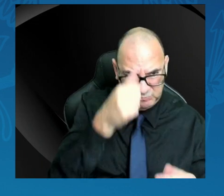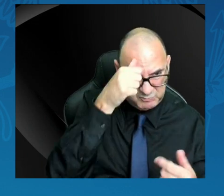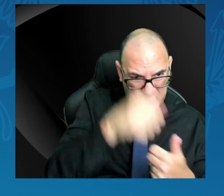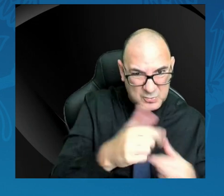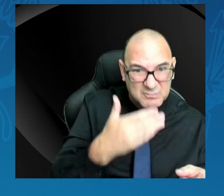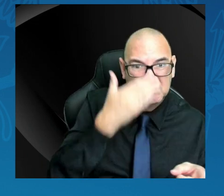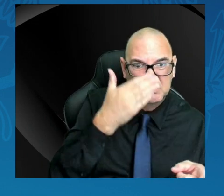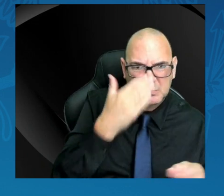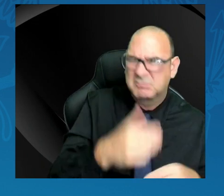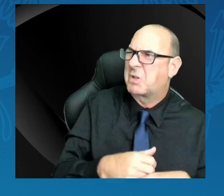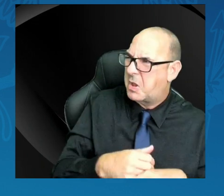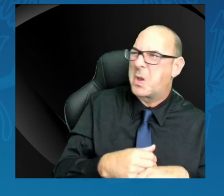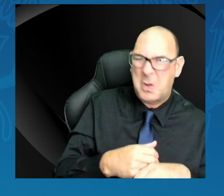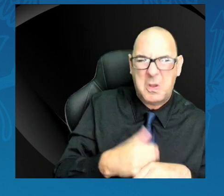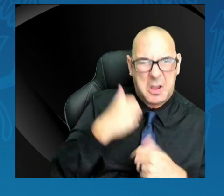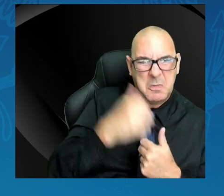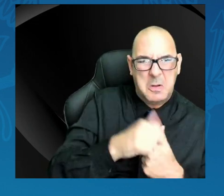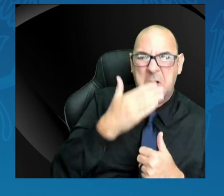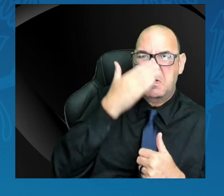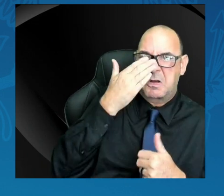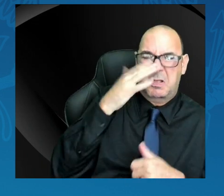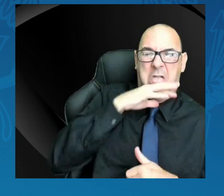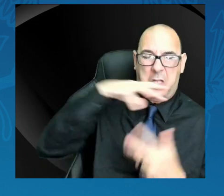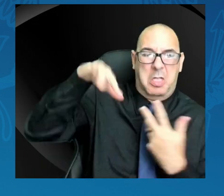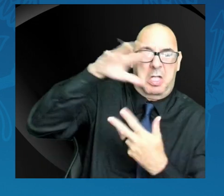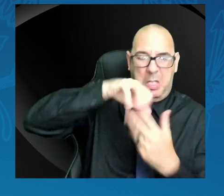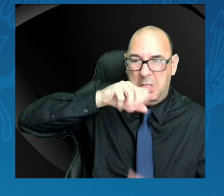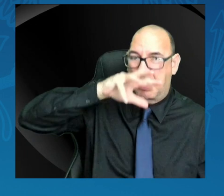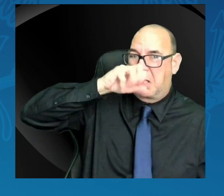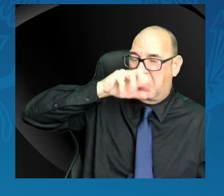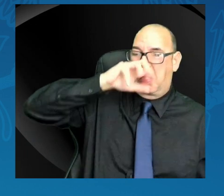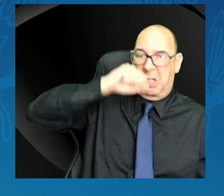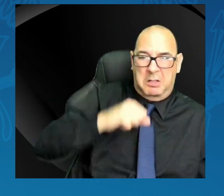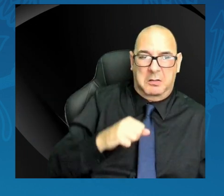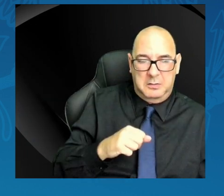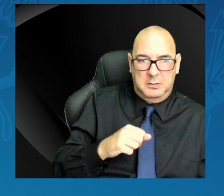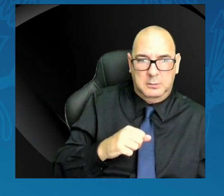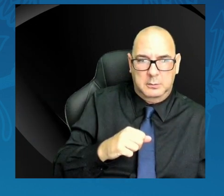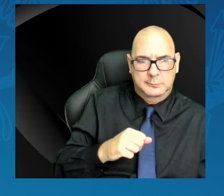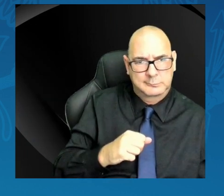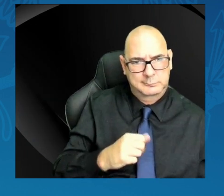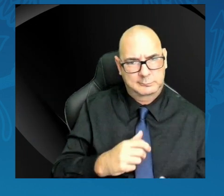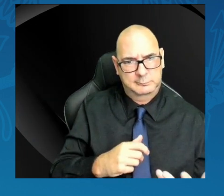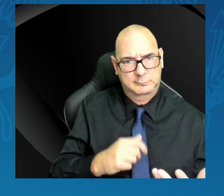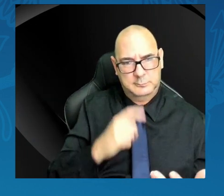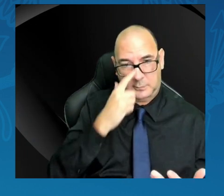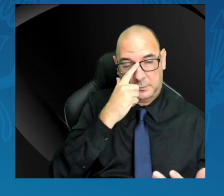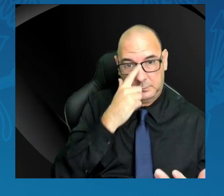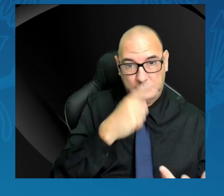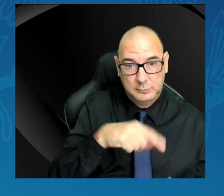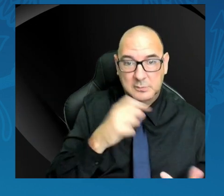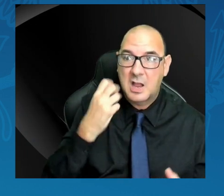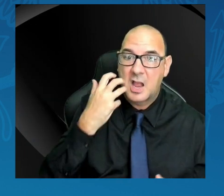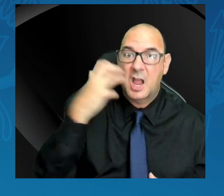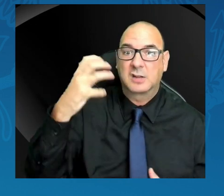And, you know, how you usually have to raise your voice to be heard when you're on an idling bus? This bus ran quiet.